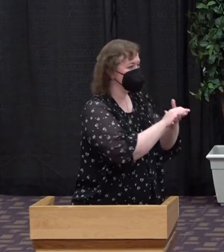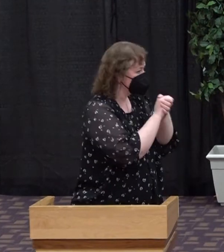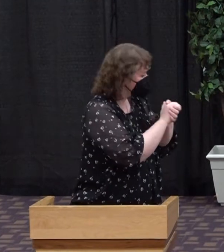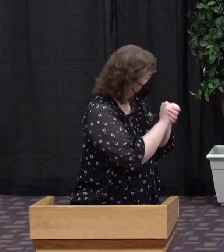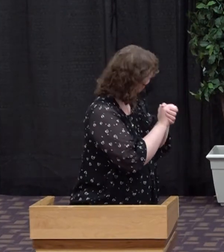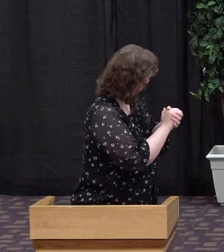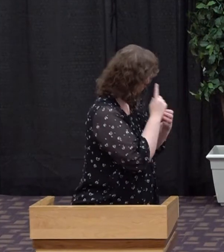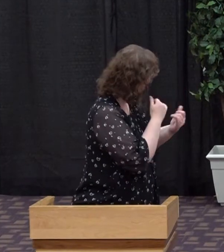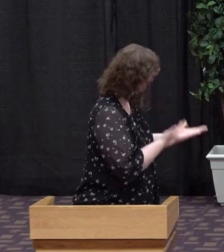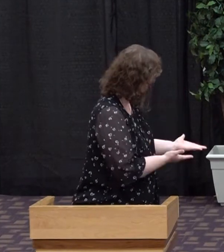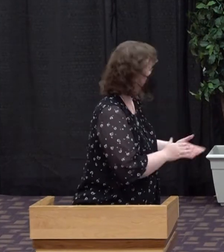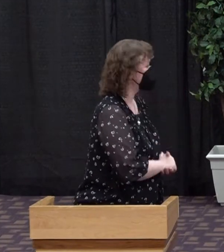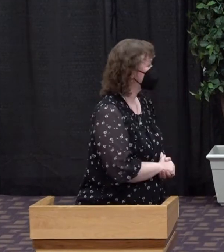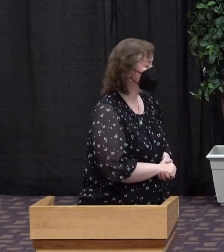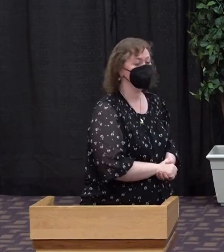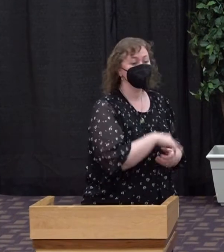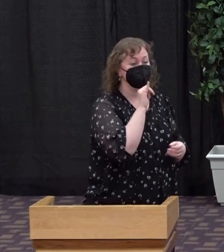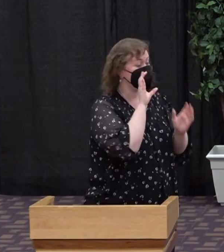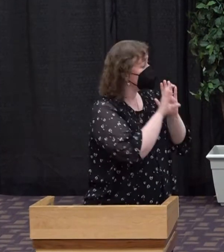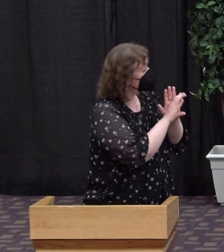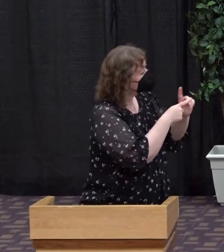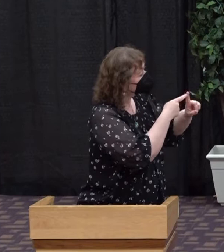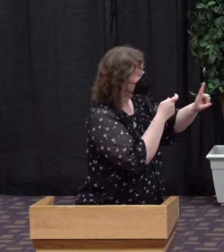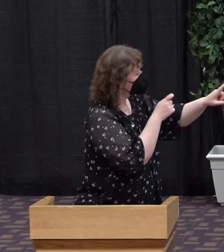We are all honored and want to congratulate you, Amber.